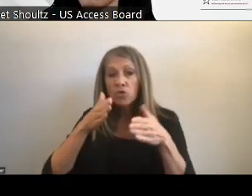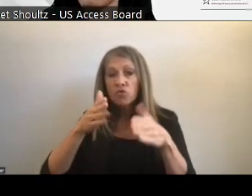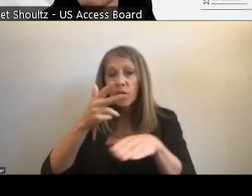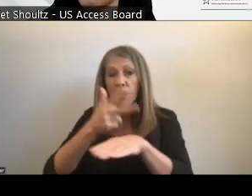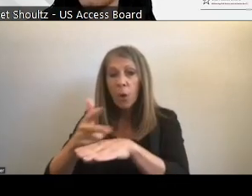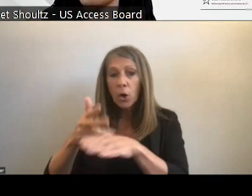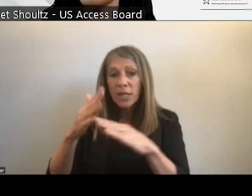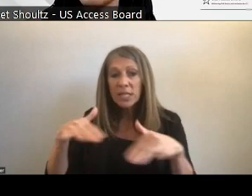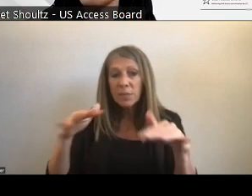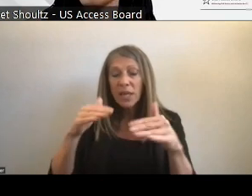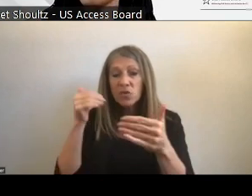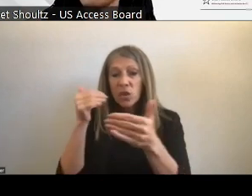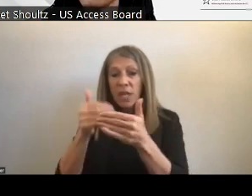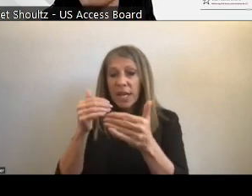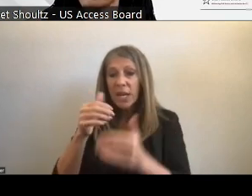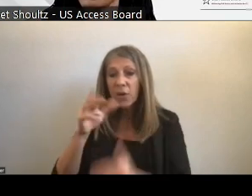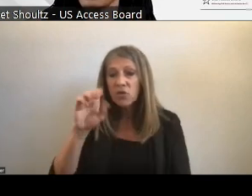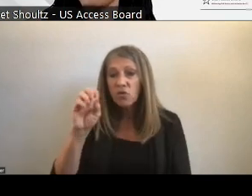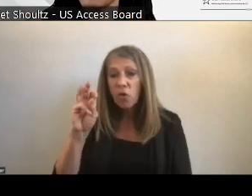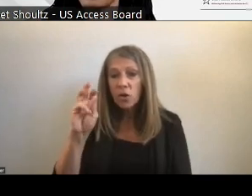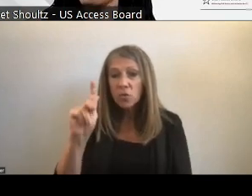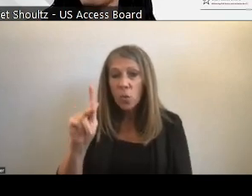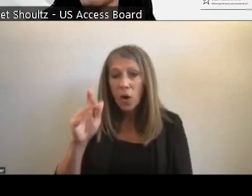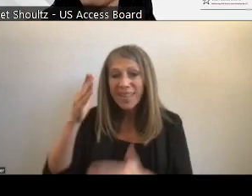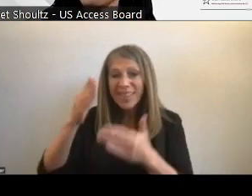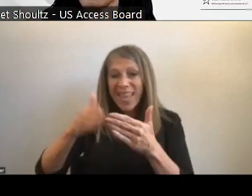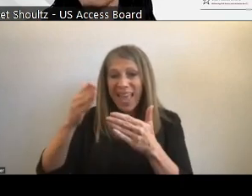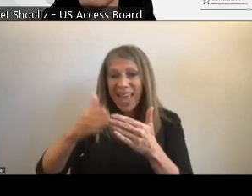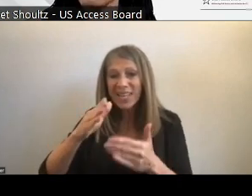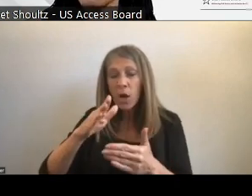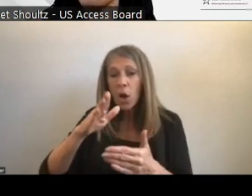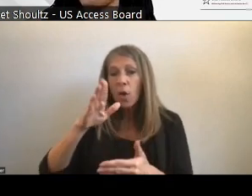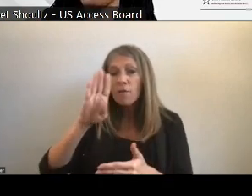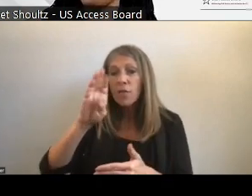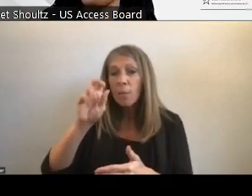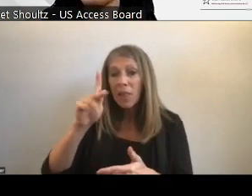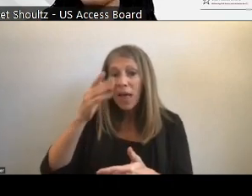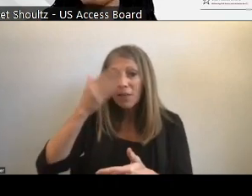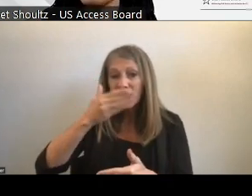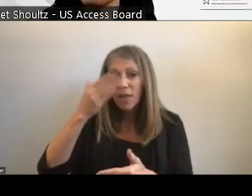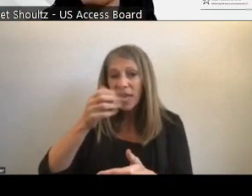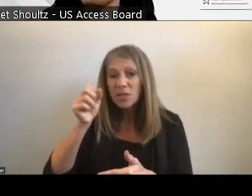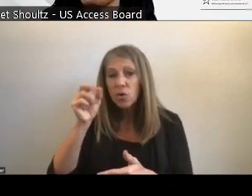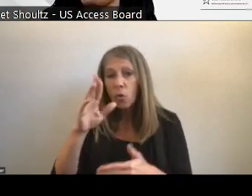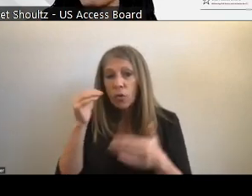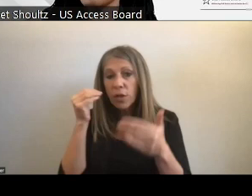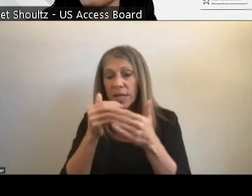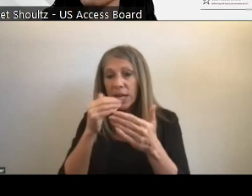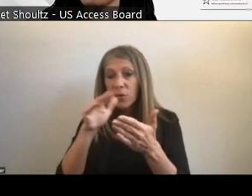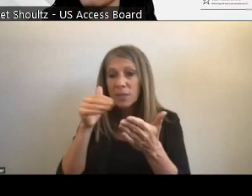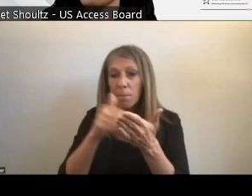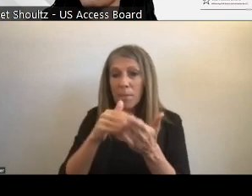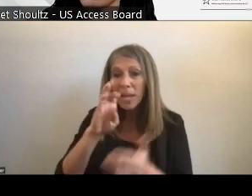space to the nearest crosswalk at the end of the block phase or the nearest mid-block crosswalk